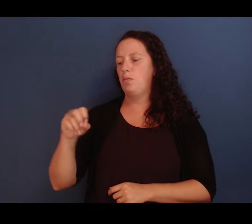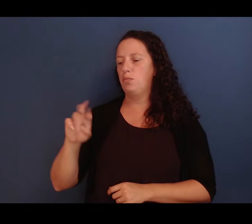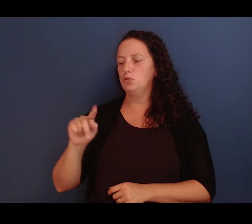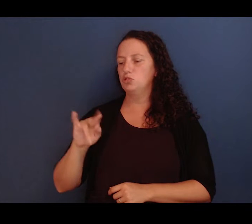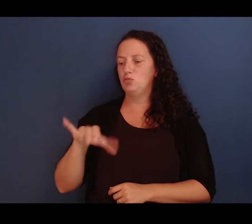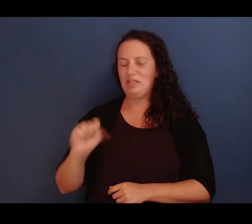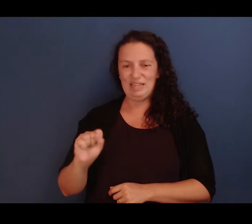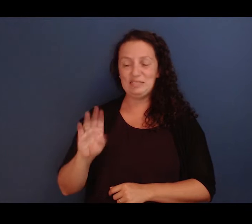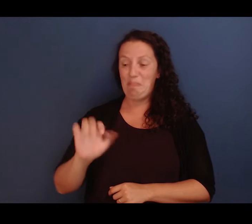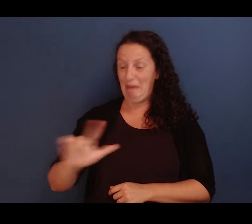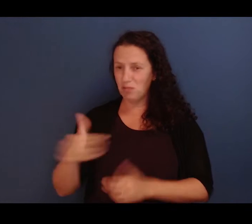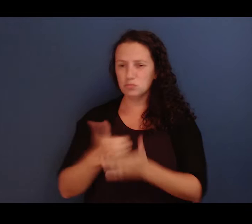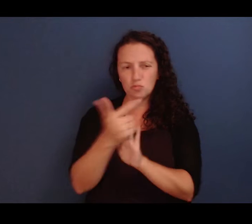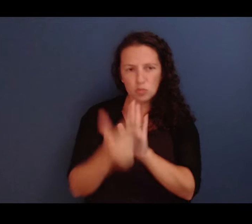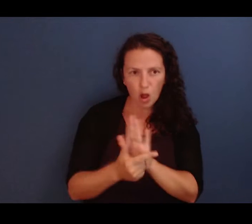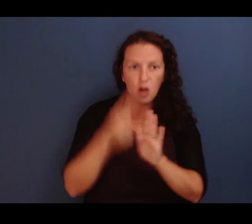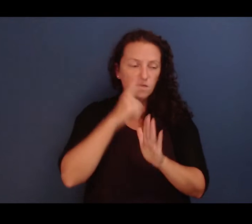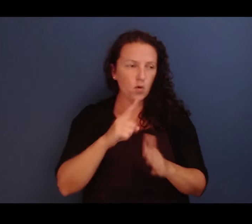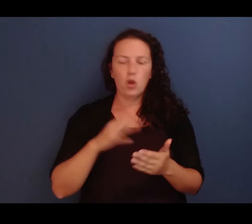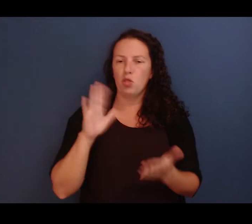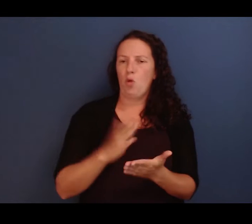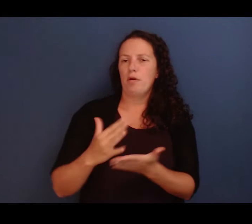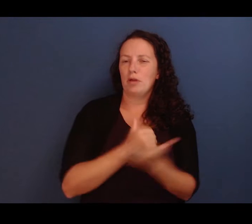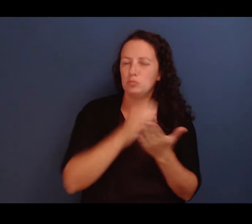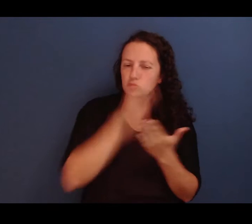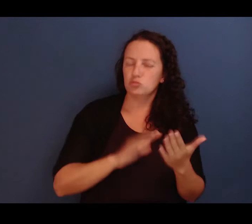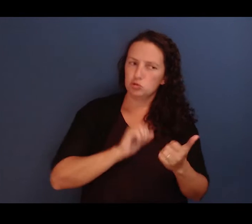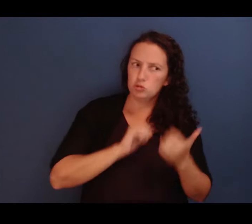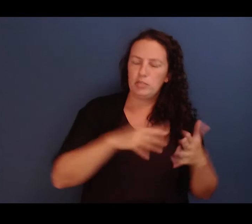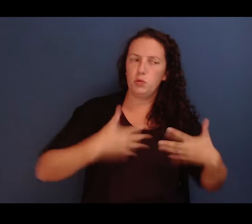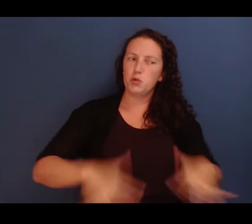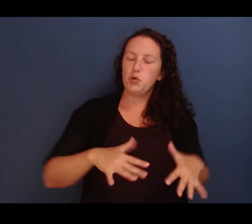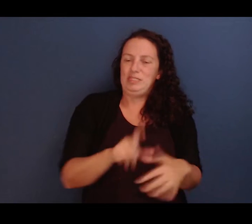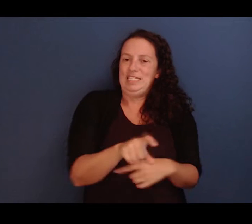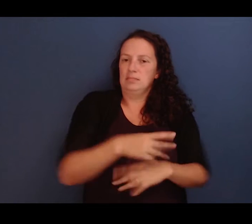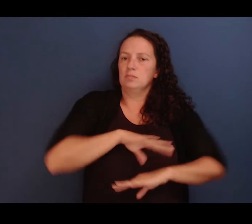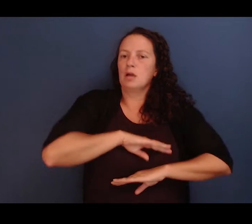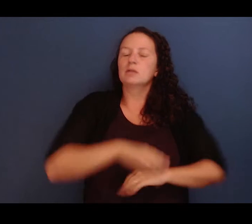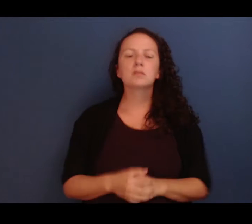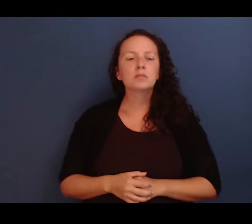have access to benefits and resources to address their basic needs but here at PCC, he ensured